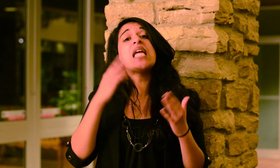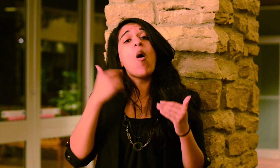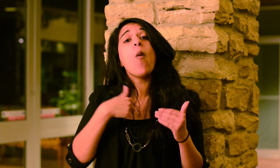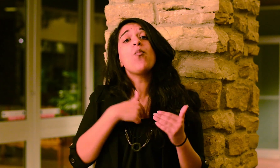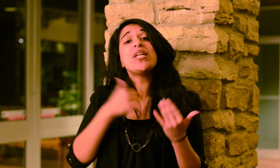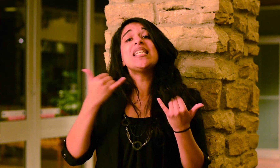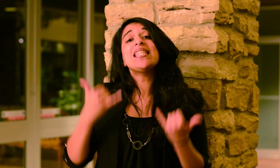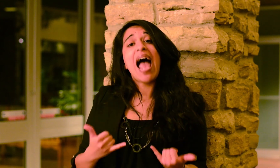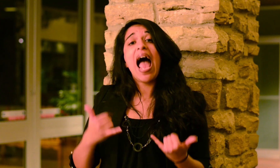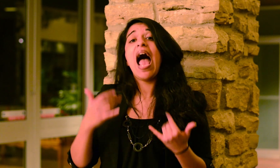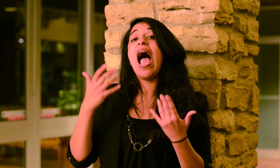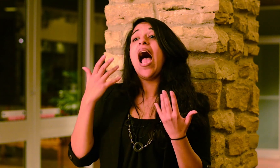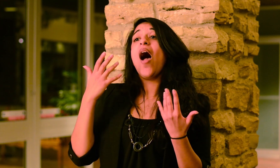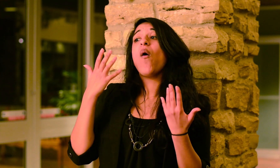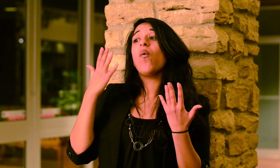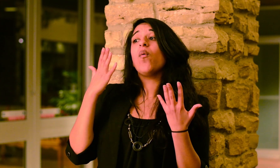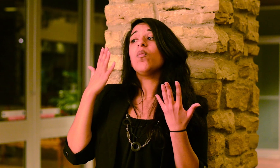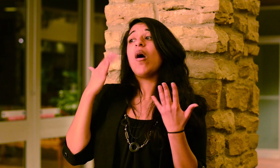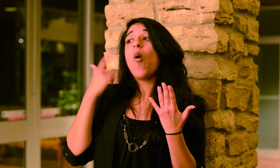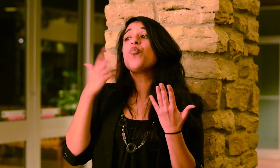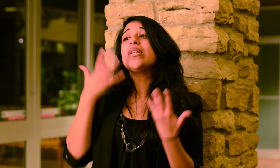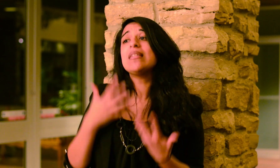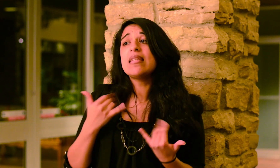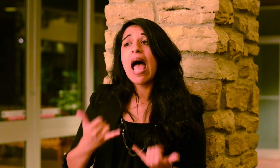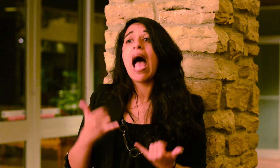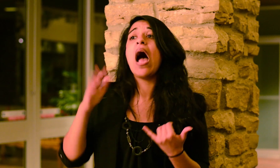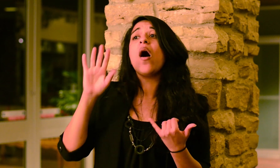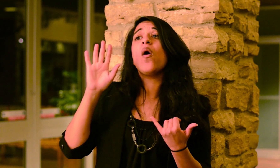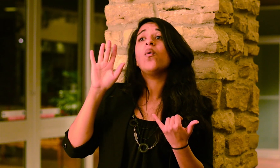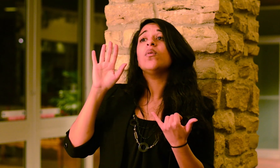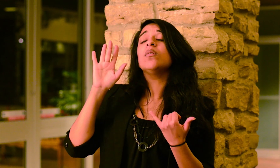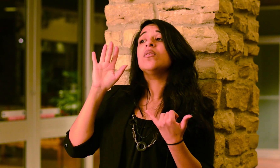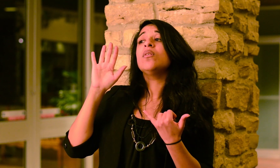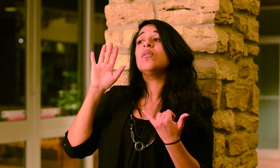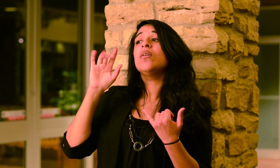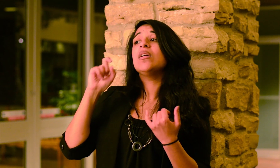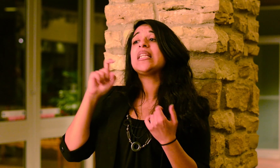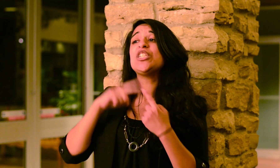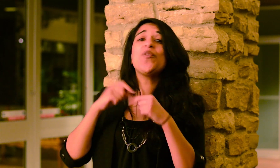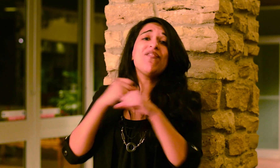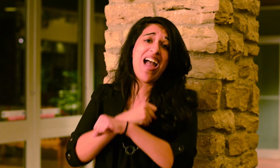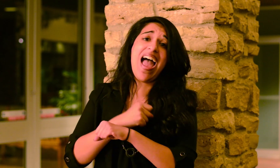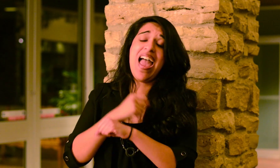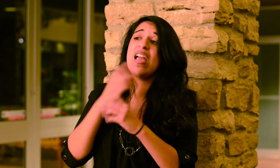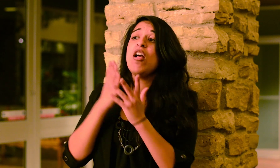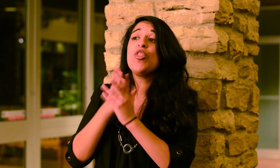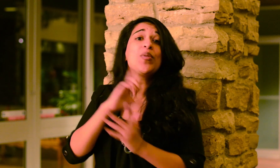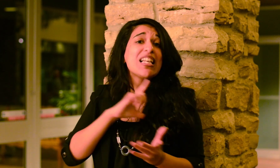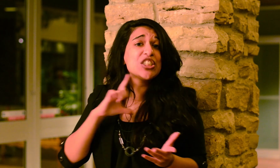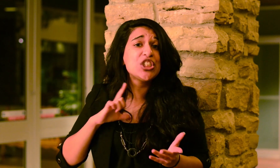I know we're sad right now, but I hope we will continue to fight through legislative actions,